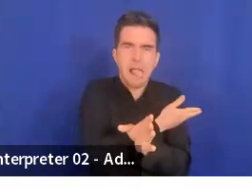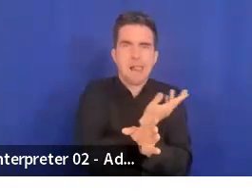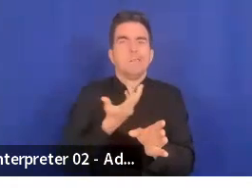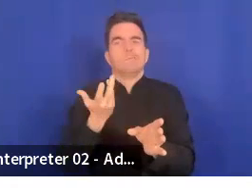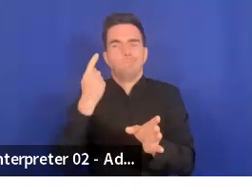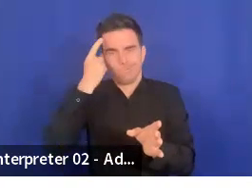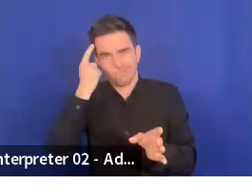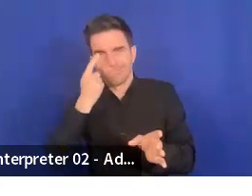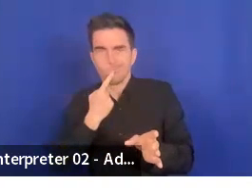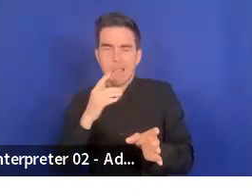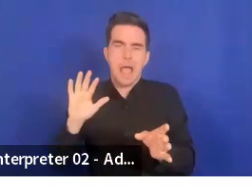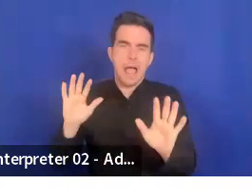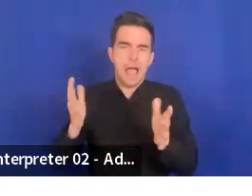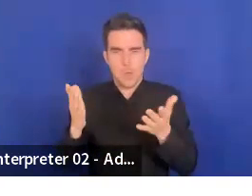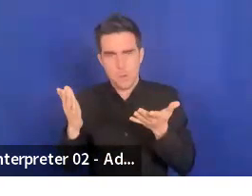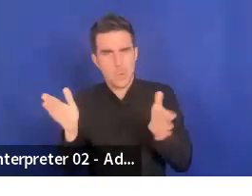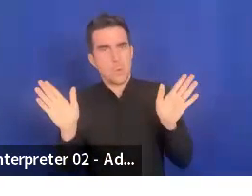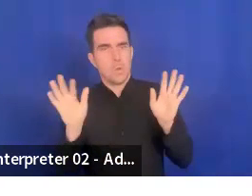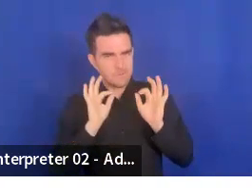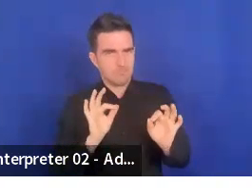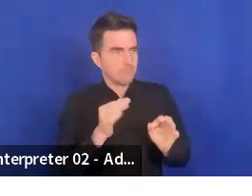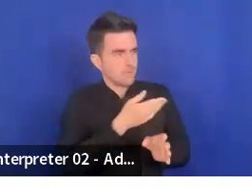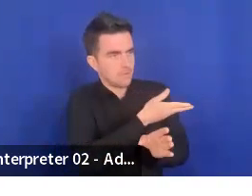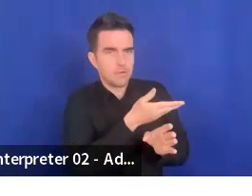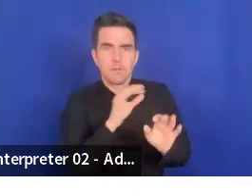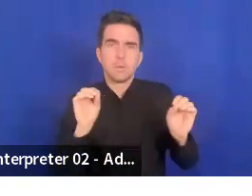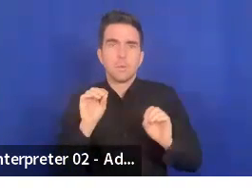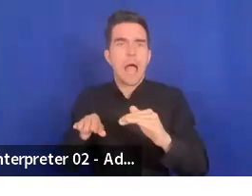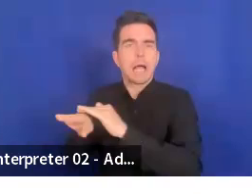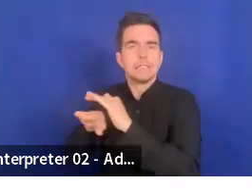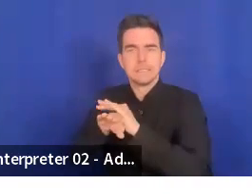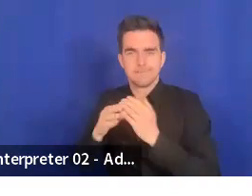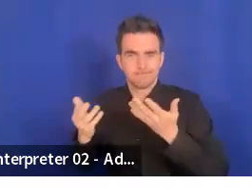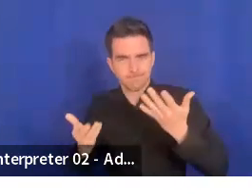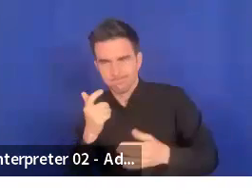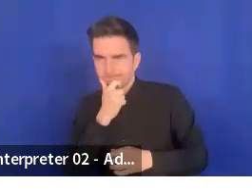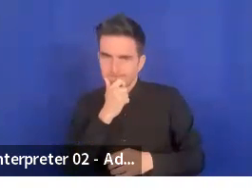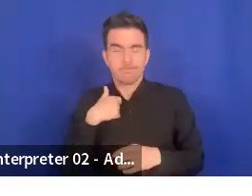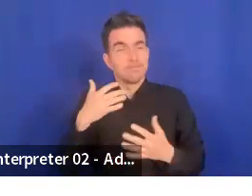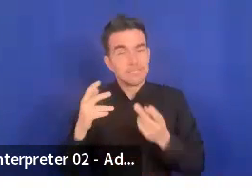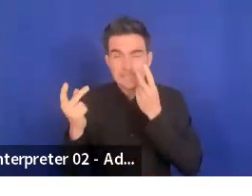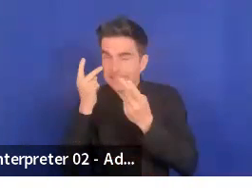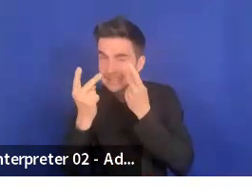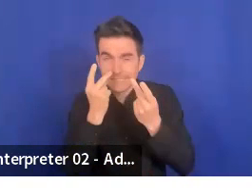We have seen it all, and so you know, this is a very important area.